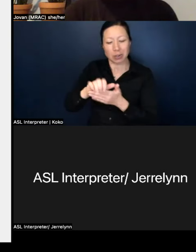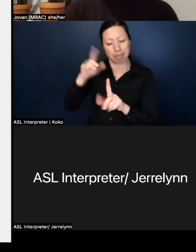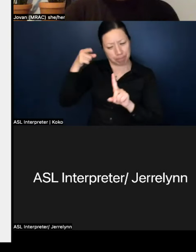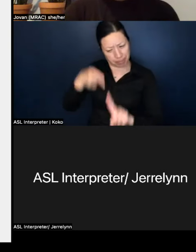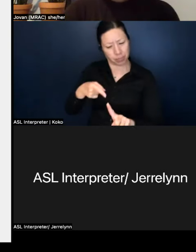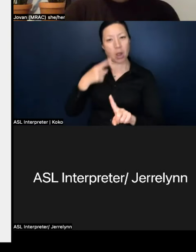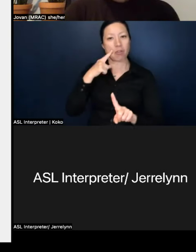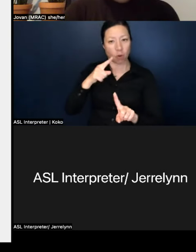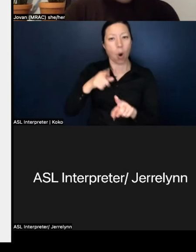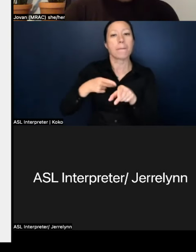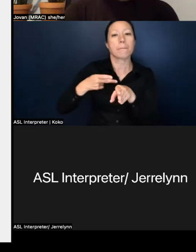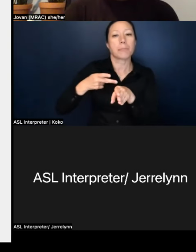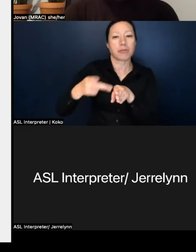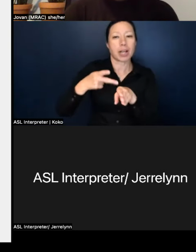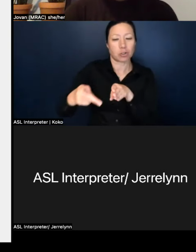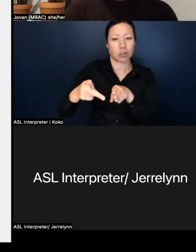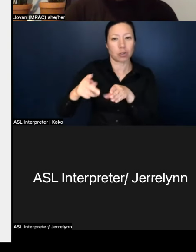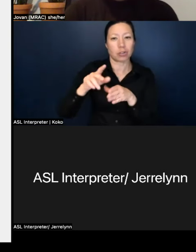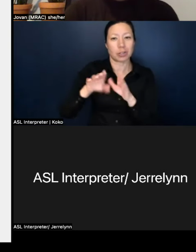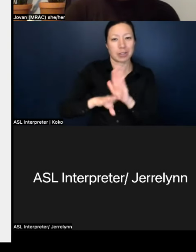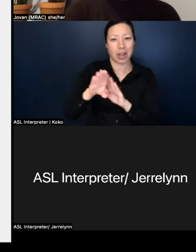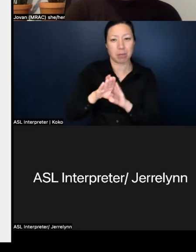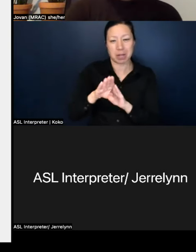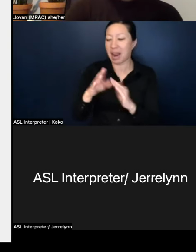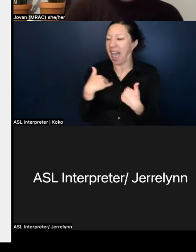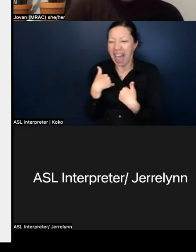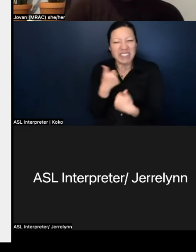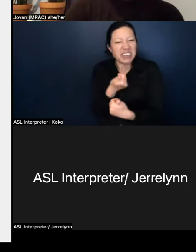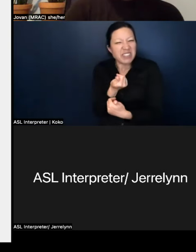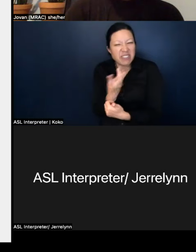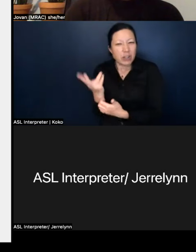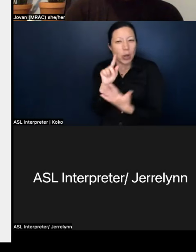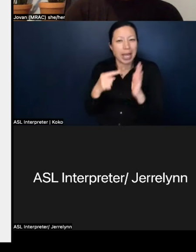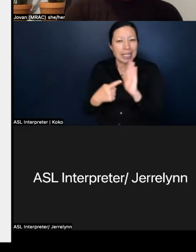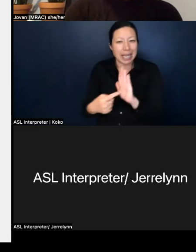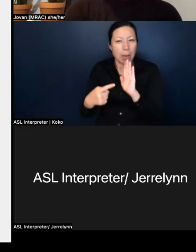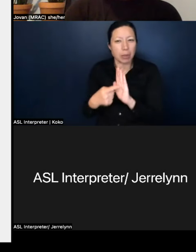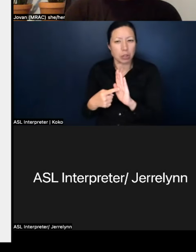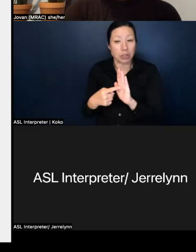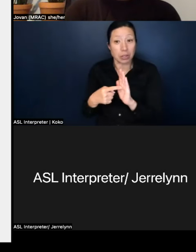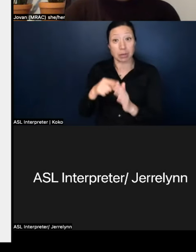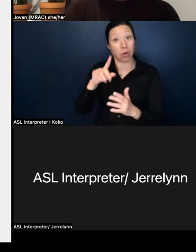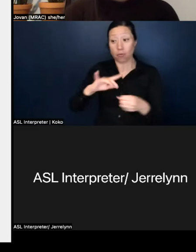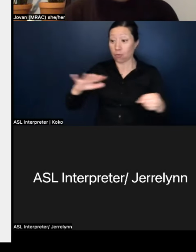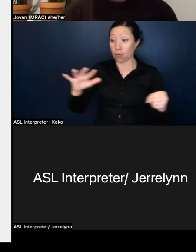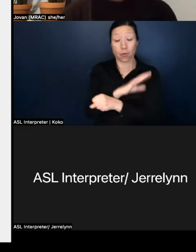Some examples of that, and this is not a comprehensive list. But some examples are continuing education,